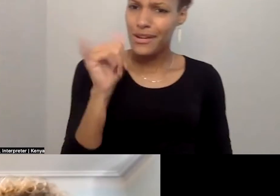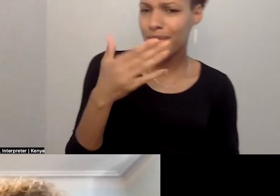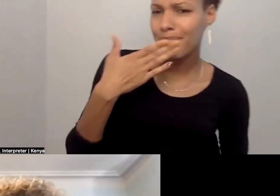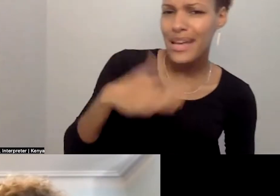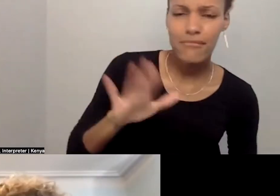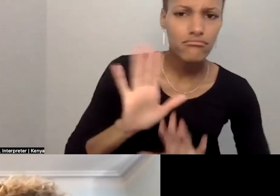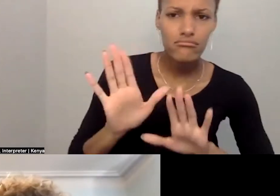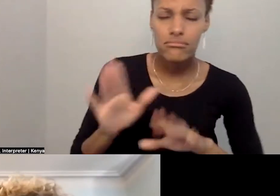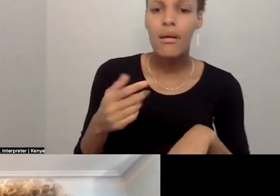and yet we have a terrible time,